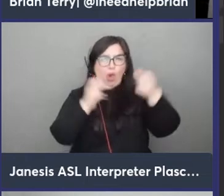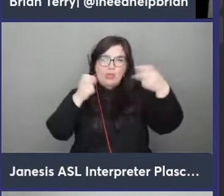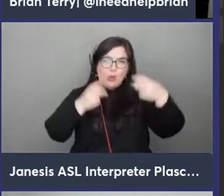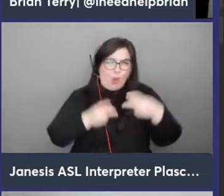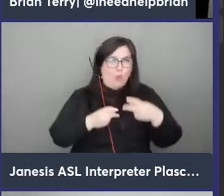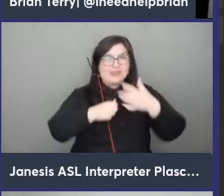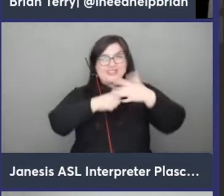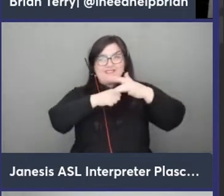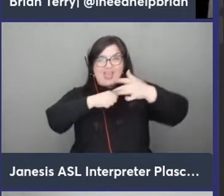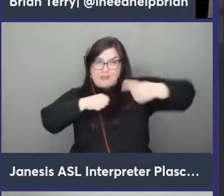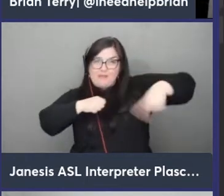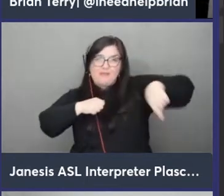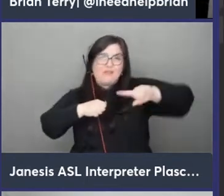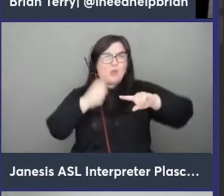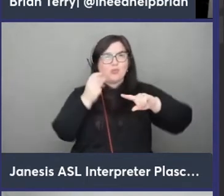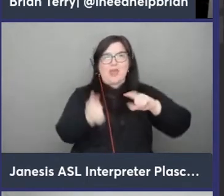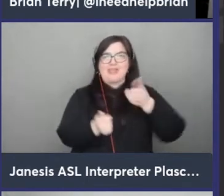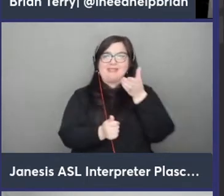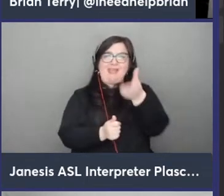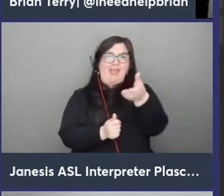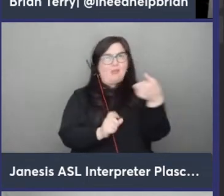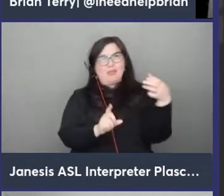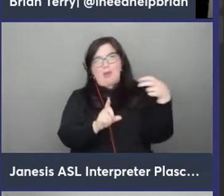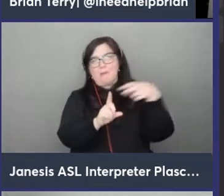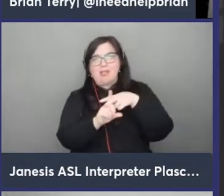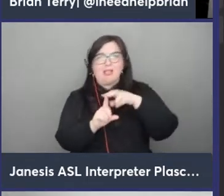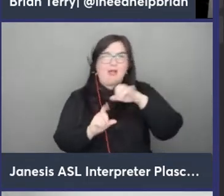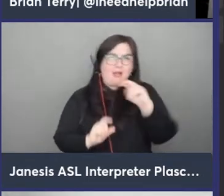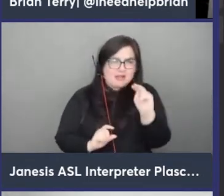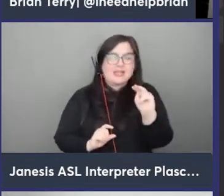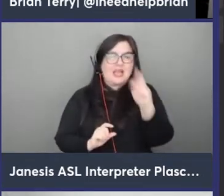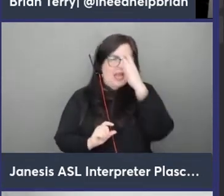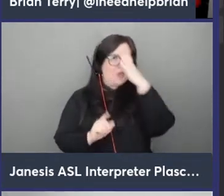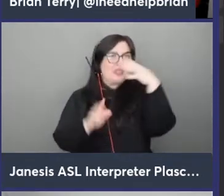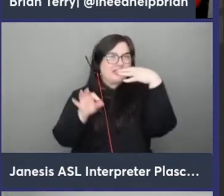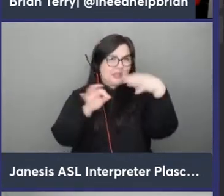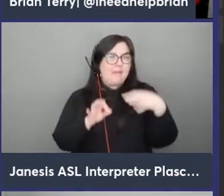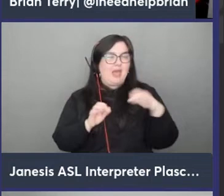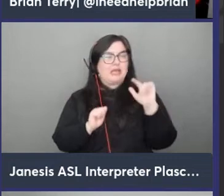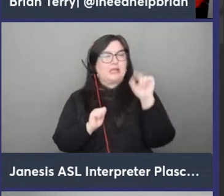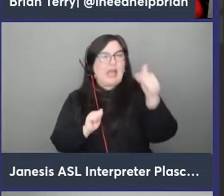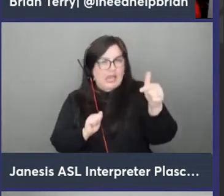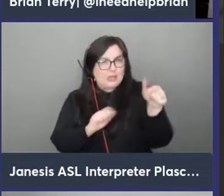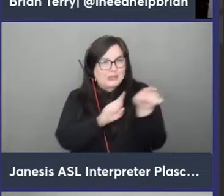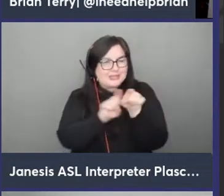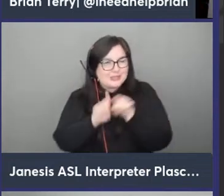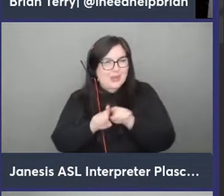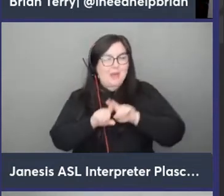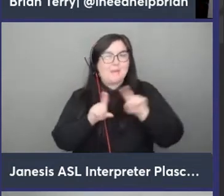right within the plugin. We'll talk about how to get to the source code later as well, but this is, this is one way.